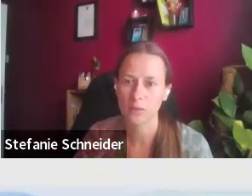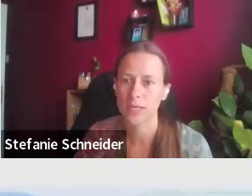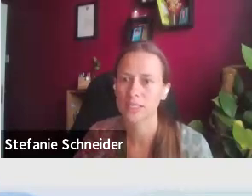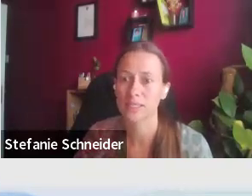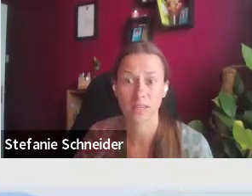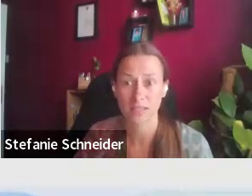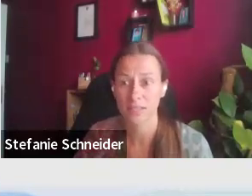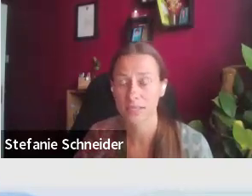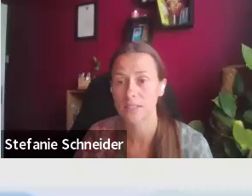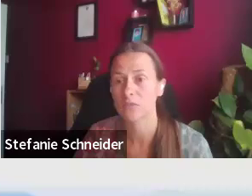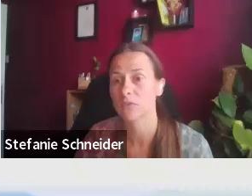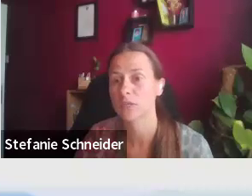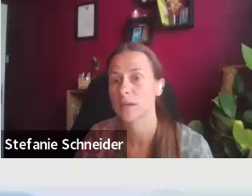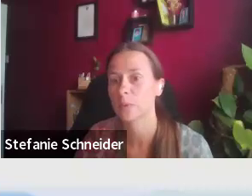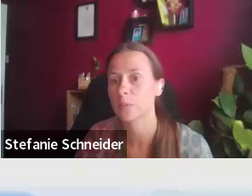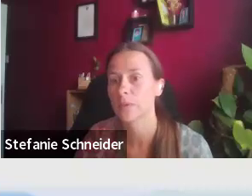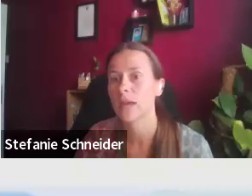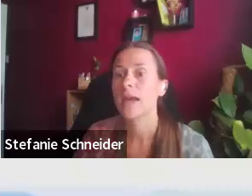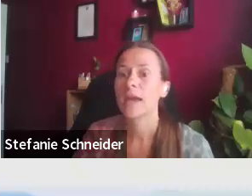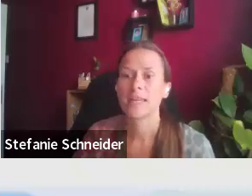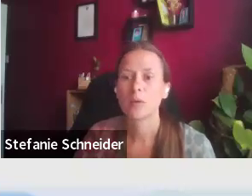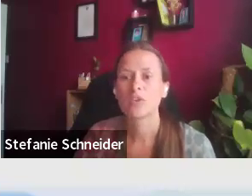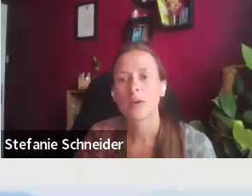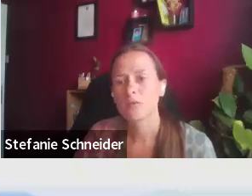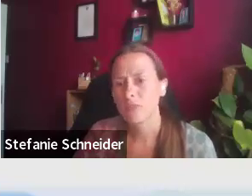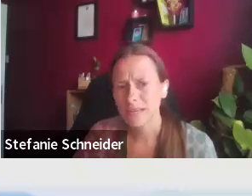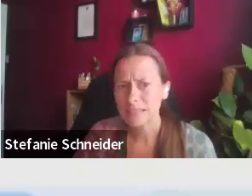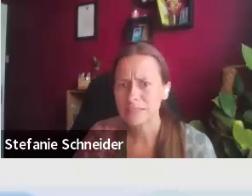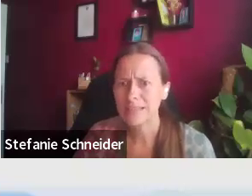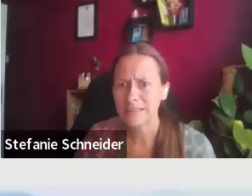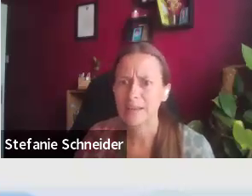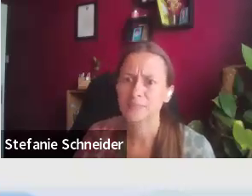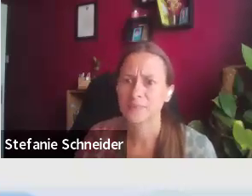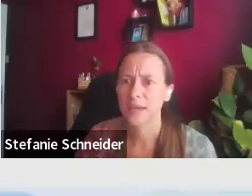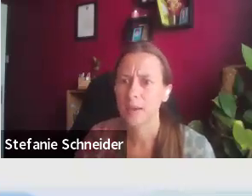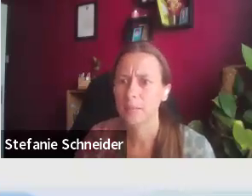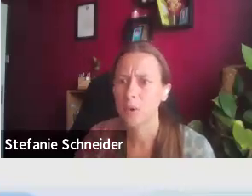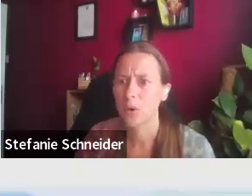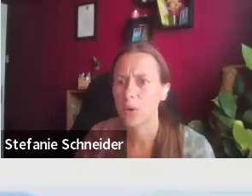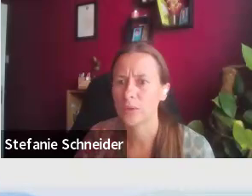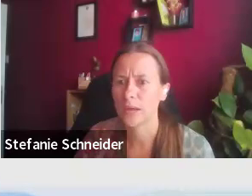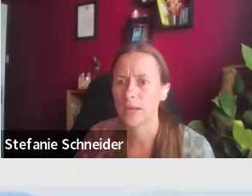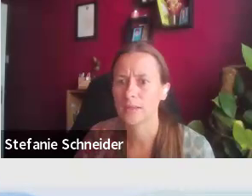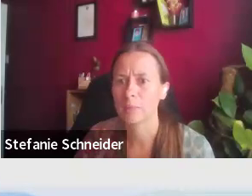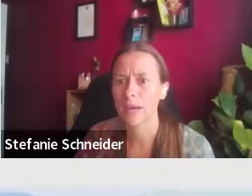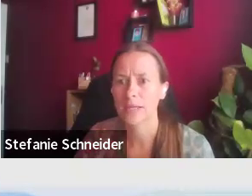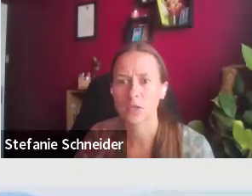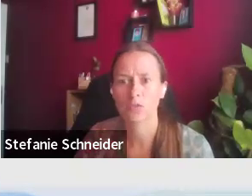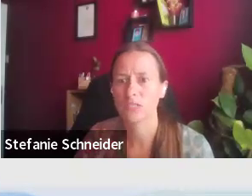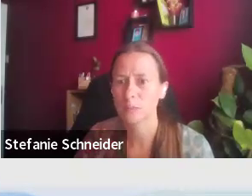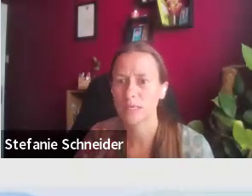be evaluated as unscientific for example and then we found very little to nothing on the impact of